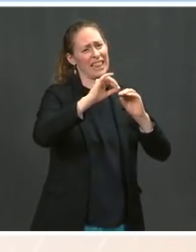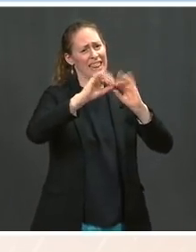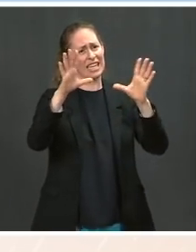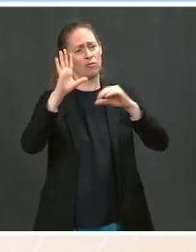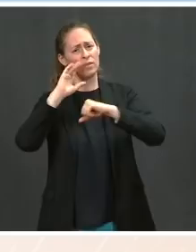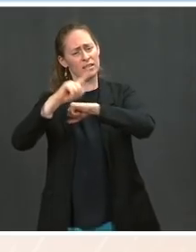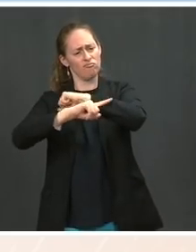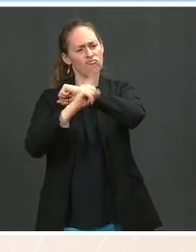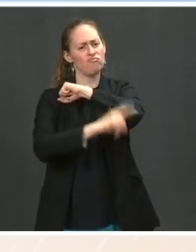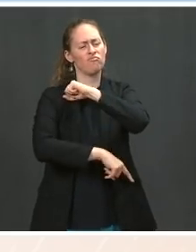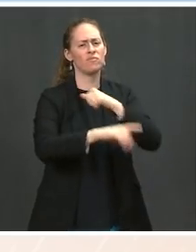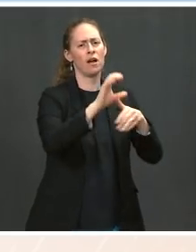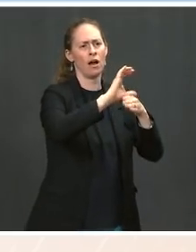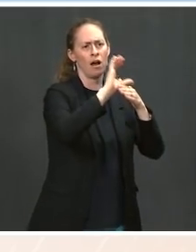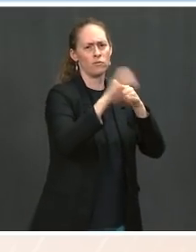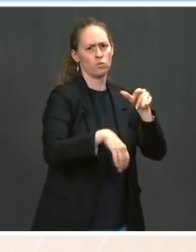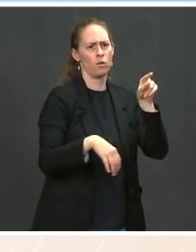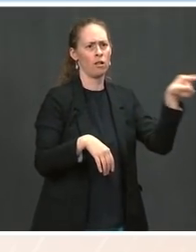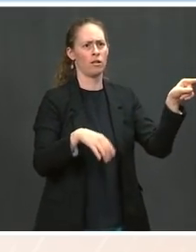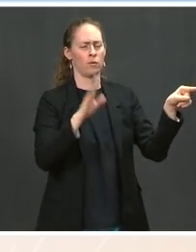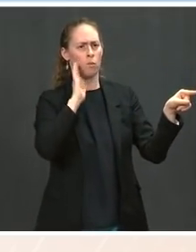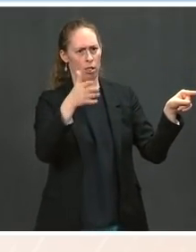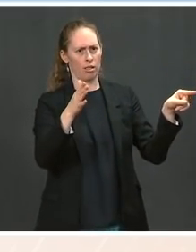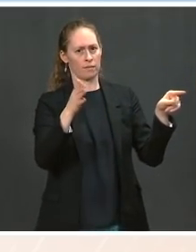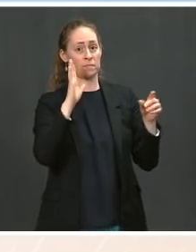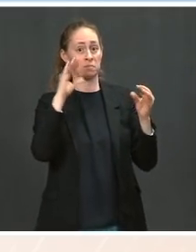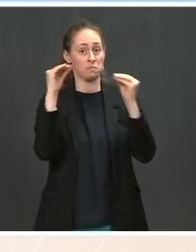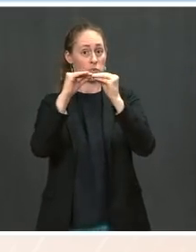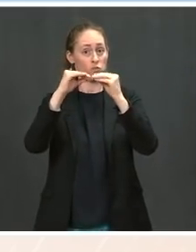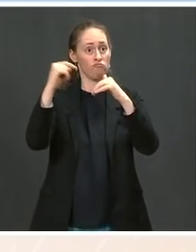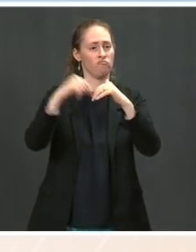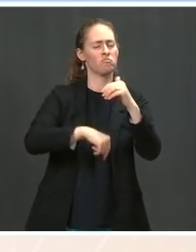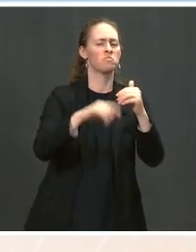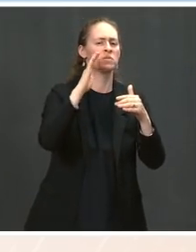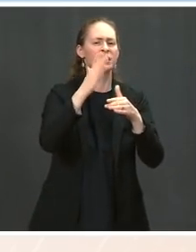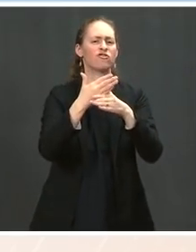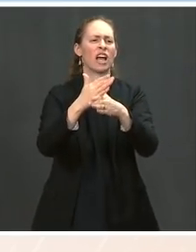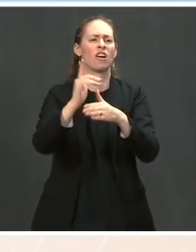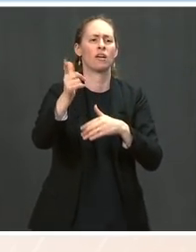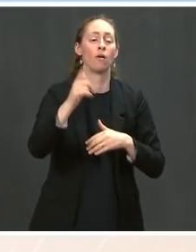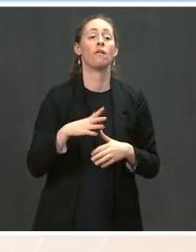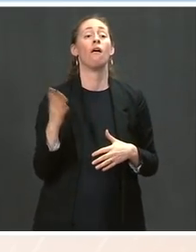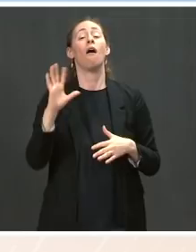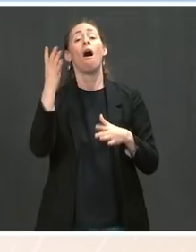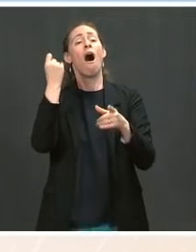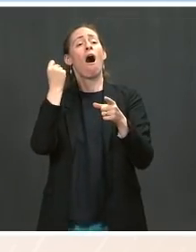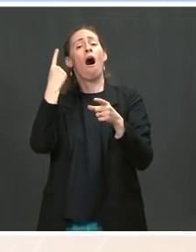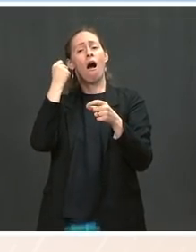I expect you will know more about that soon. At the same time, our objective as the United States